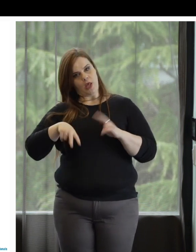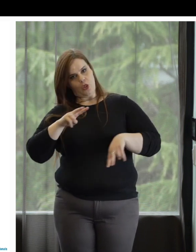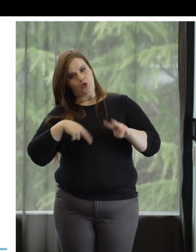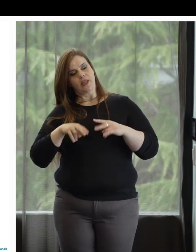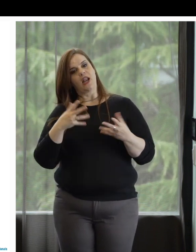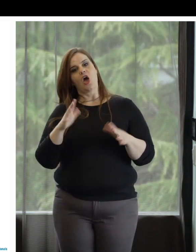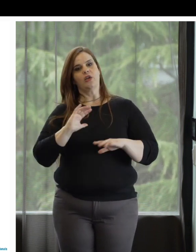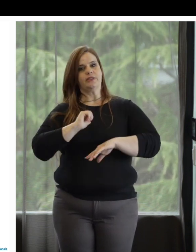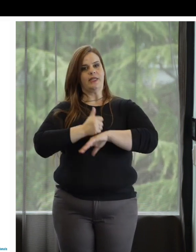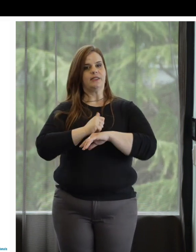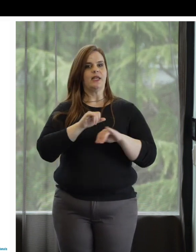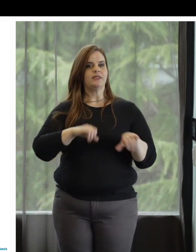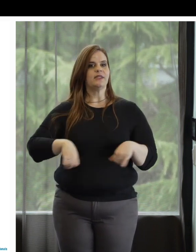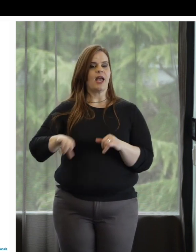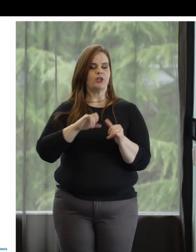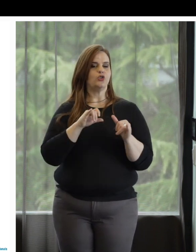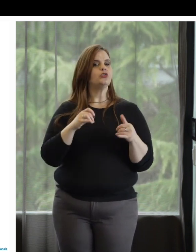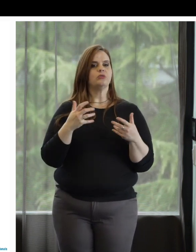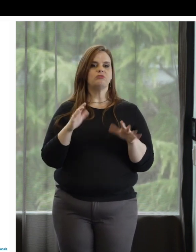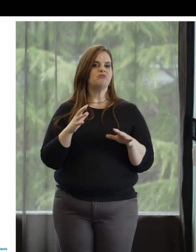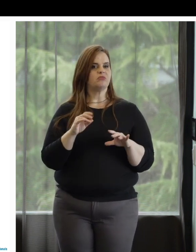stakeholders related to standardizing